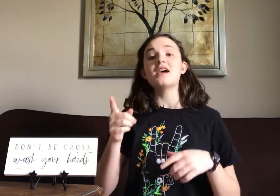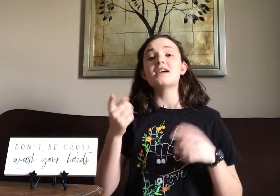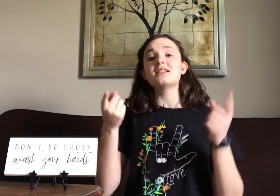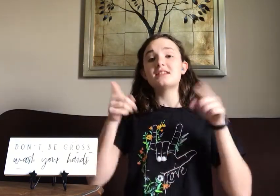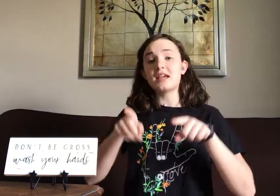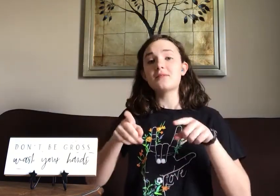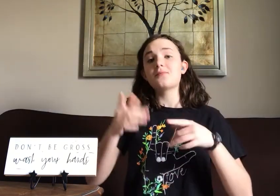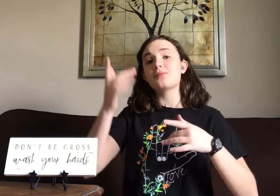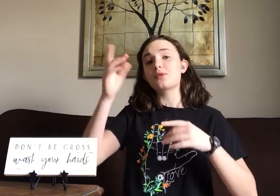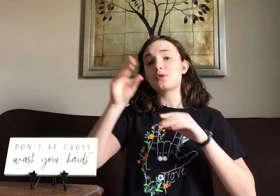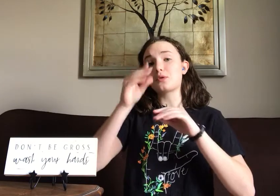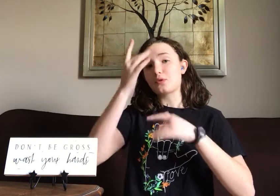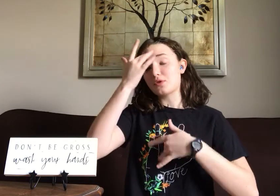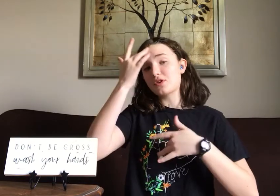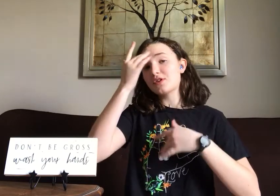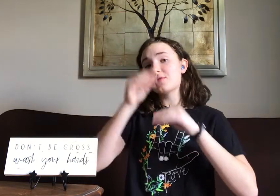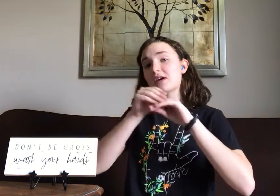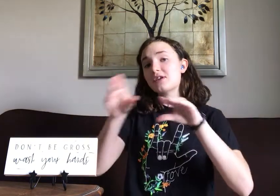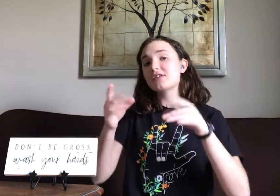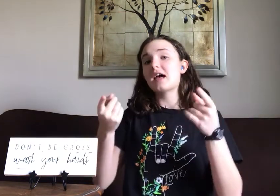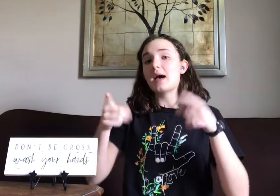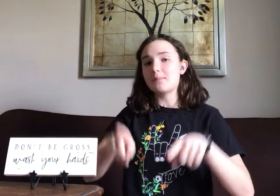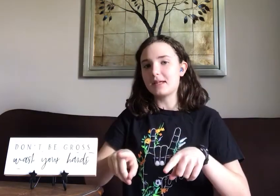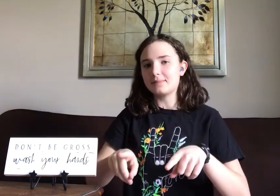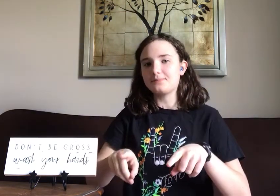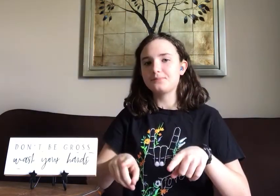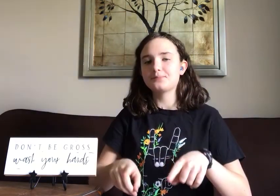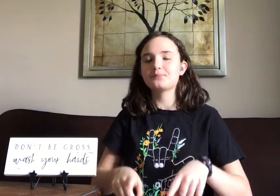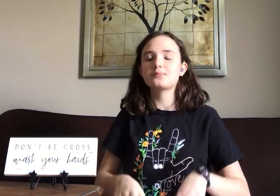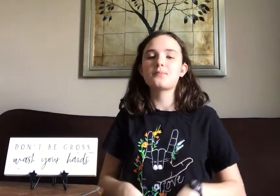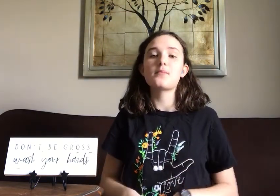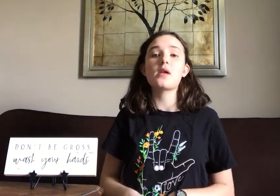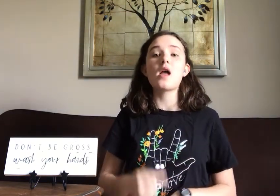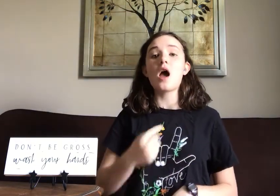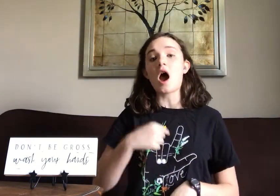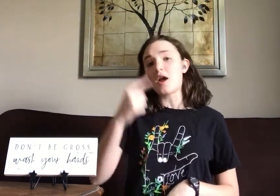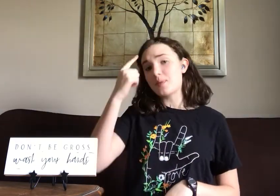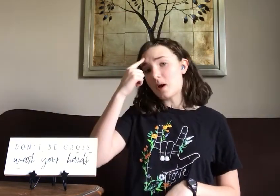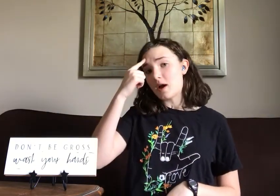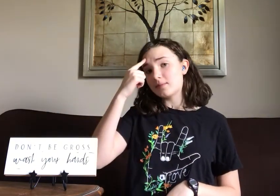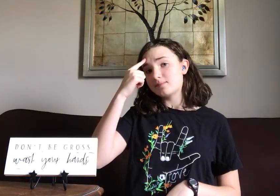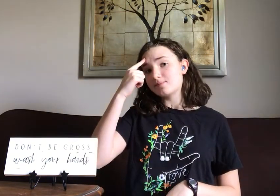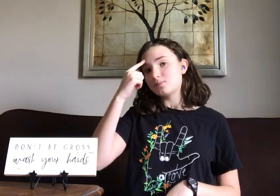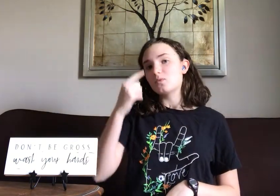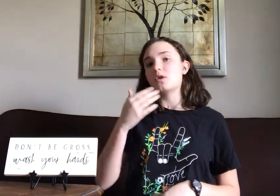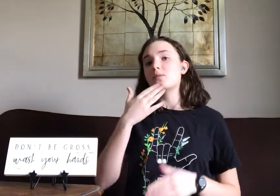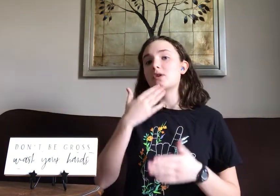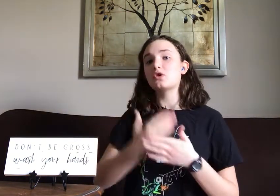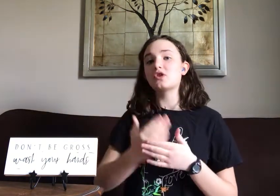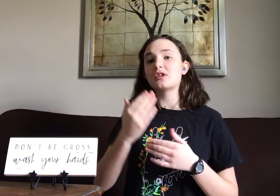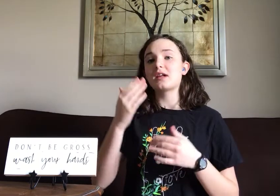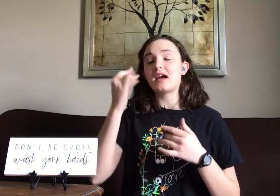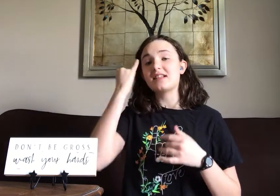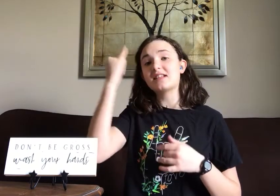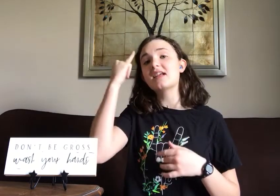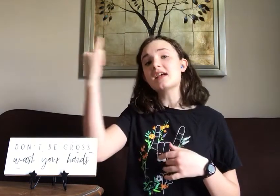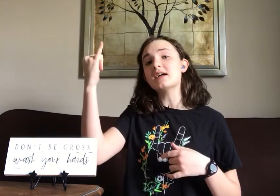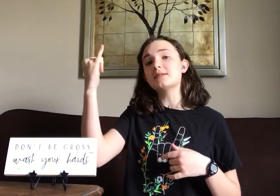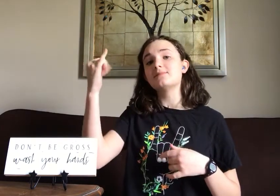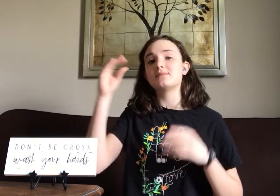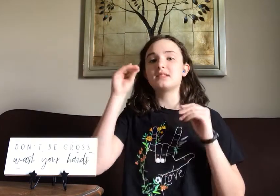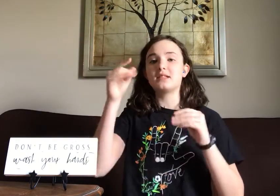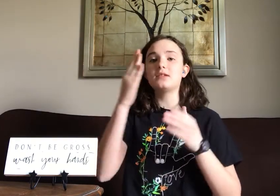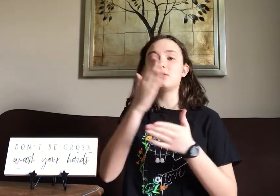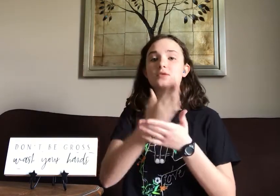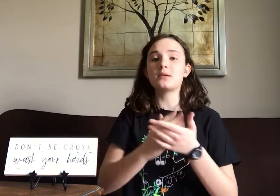Since the Coronavirus happened, I thought it would be a good idea to teach you some